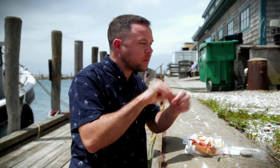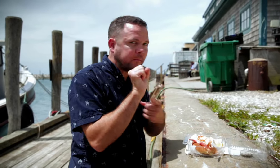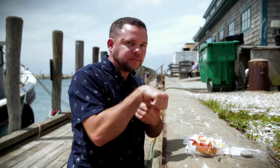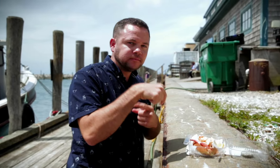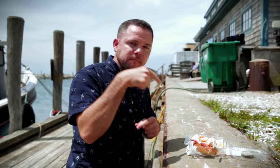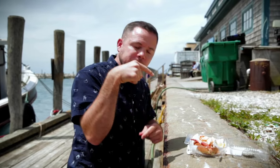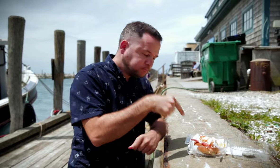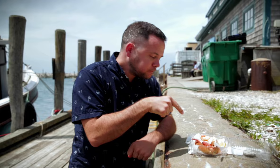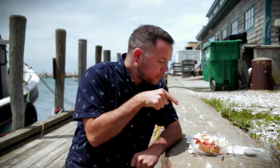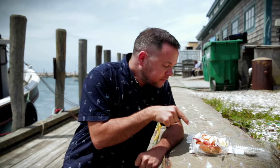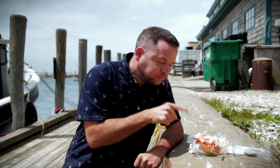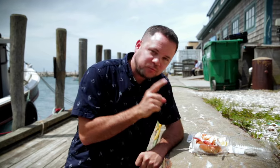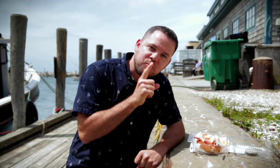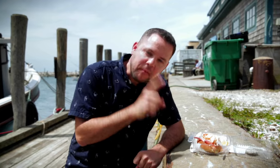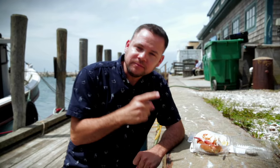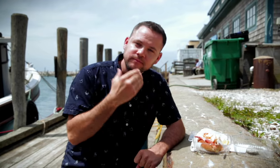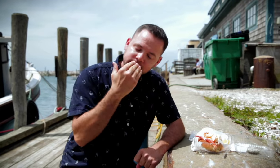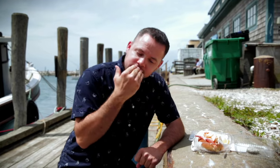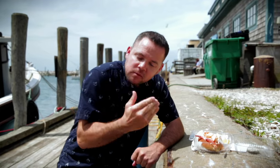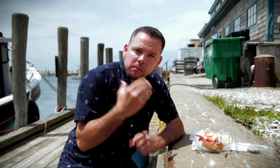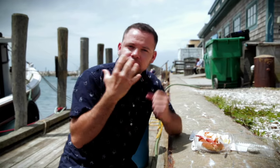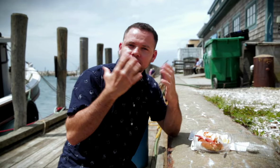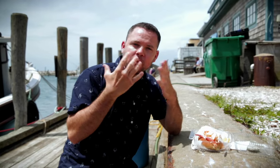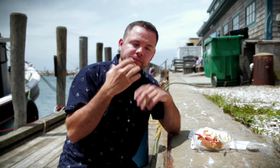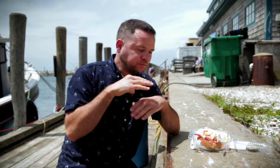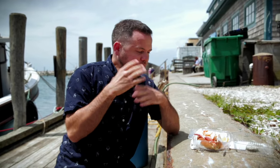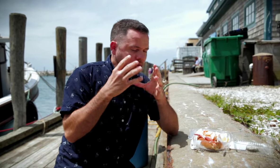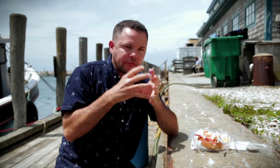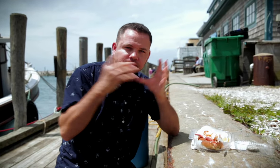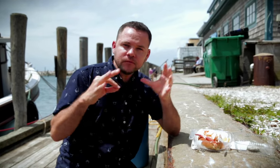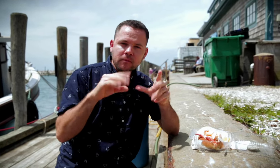Nothing can beat this! This is really good.